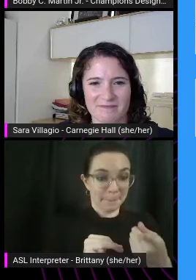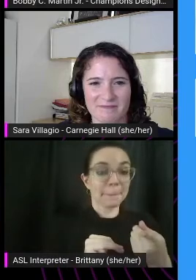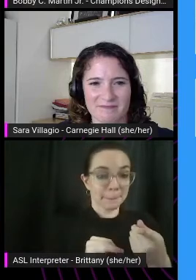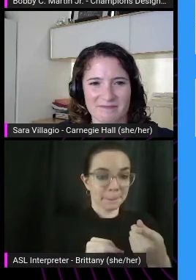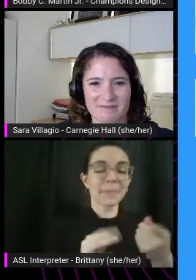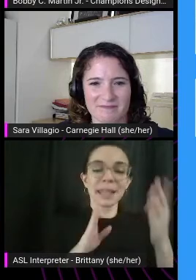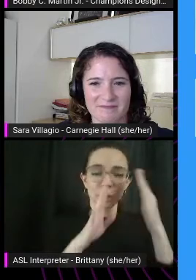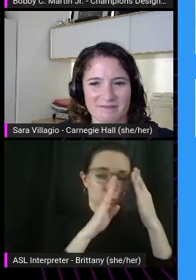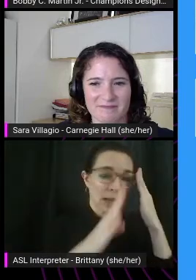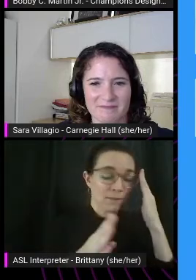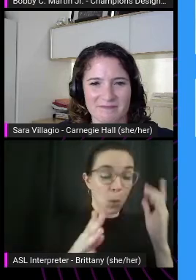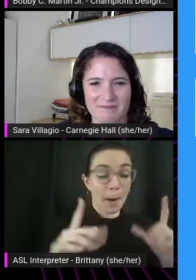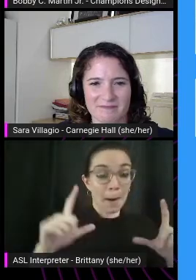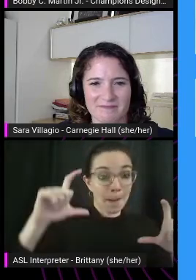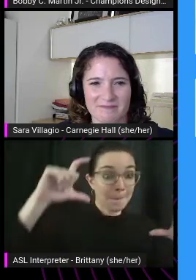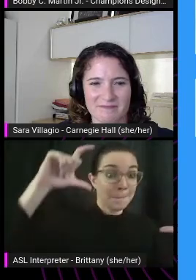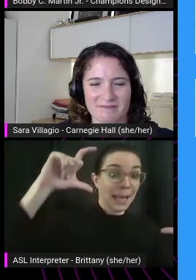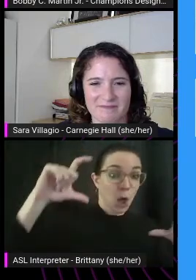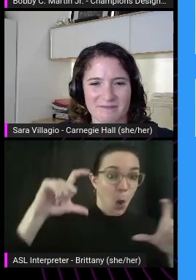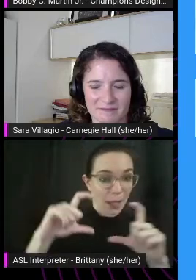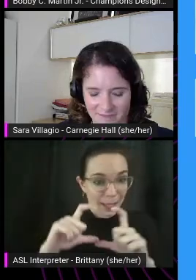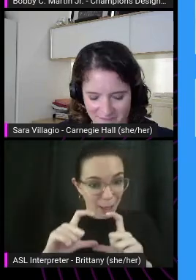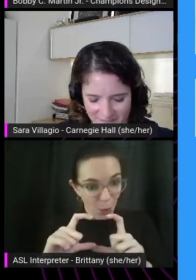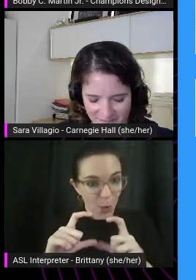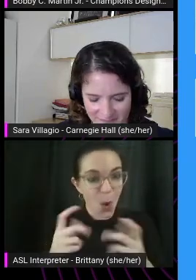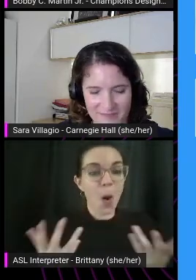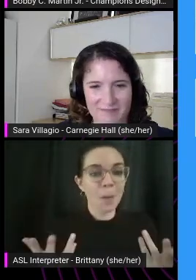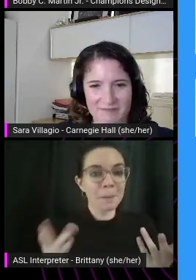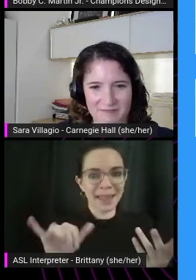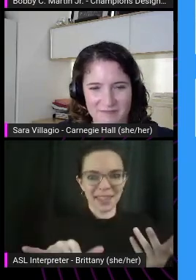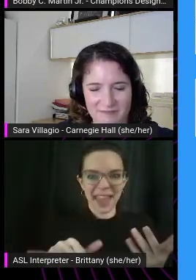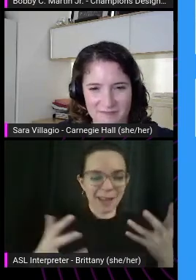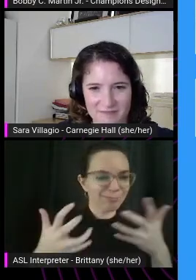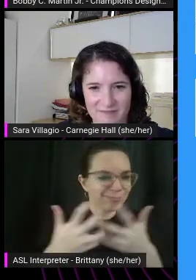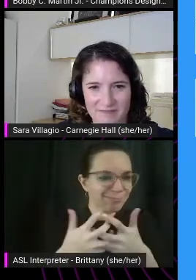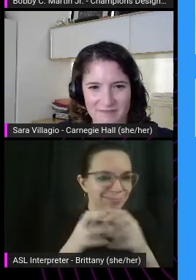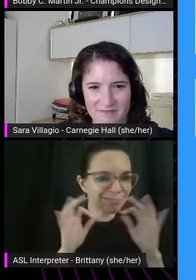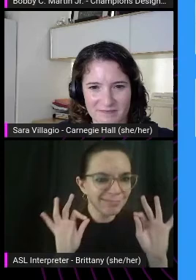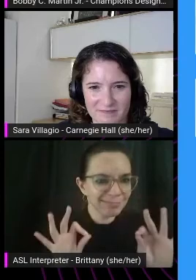It's the big note and the little note, but that was so appropriate. We were finding the notes.